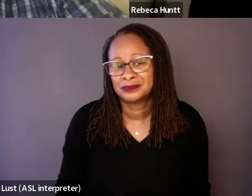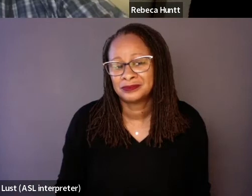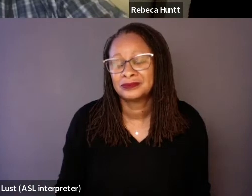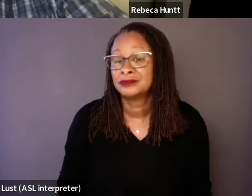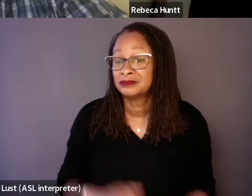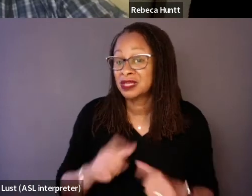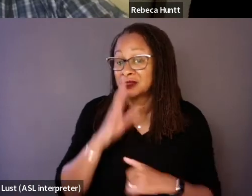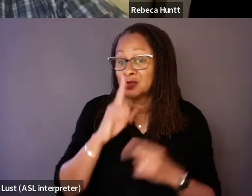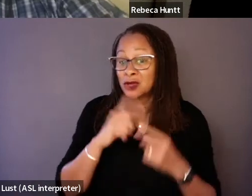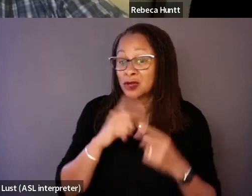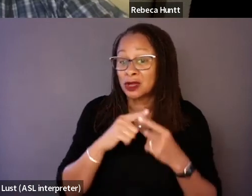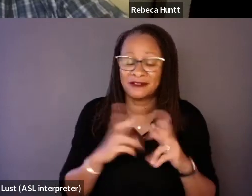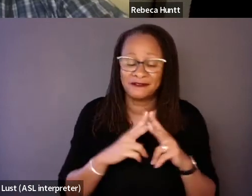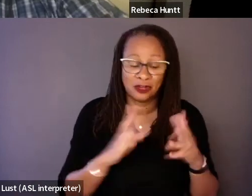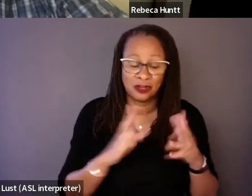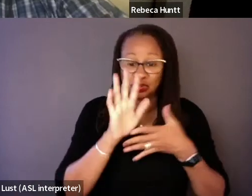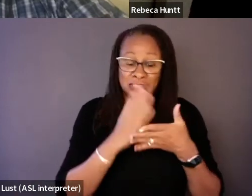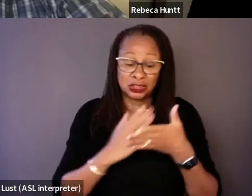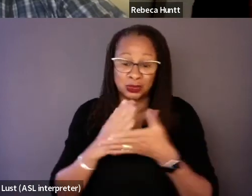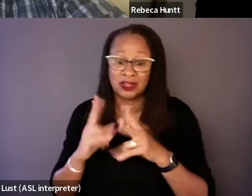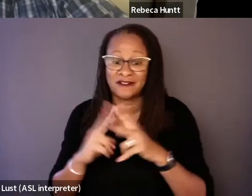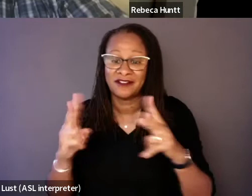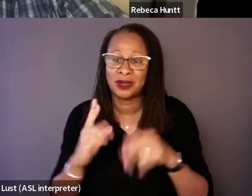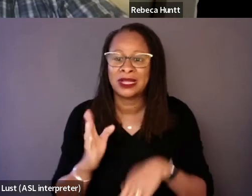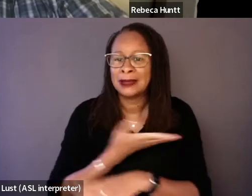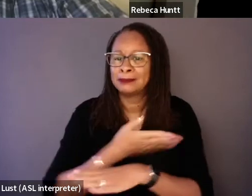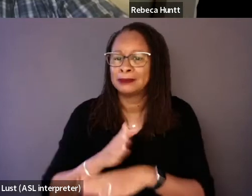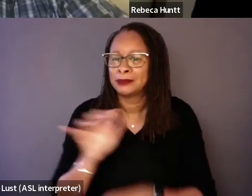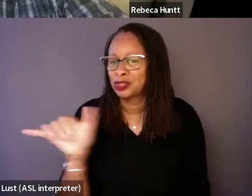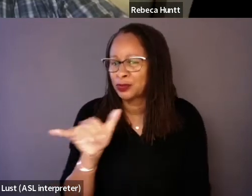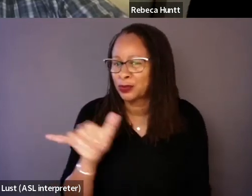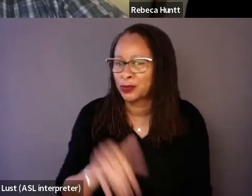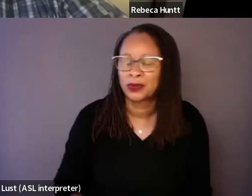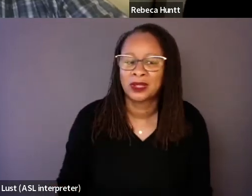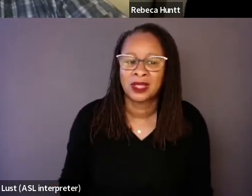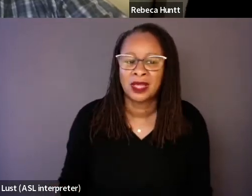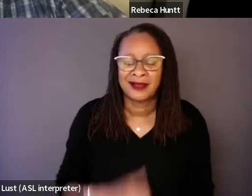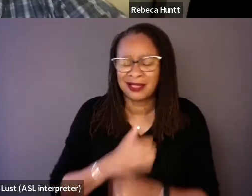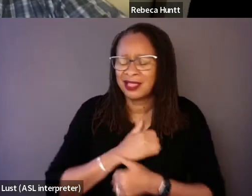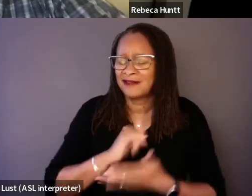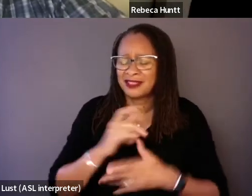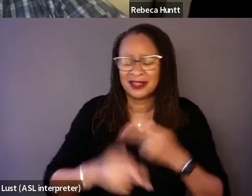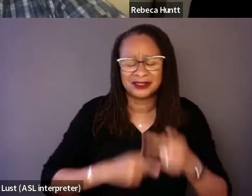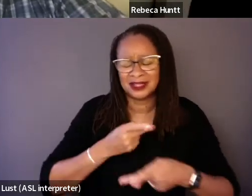are so very lyrical and I really love that it wasn't at the top of the documentary that is